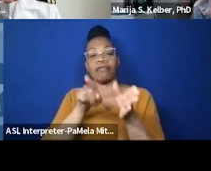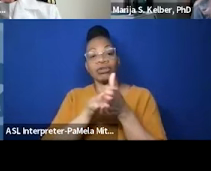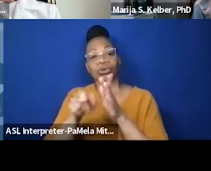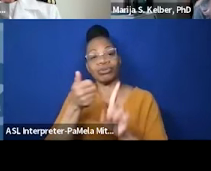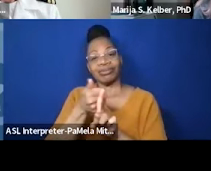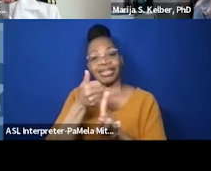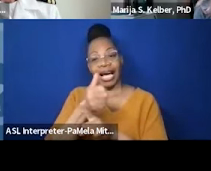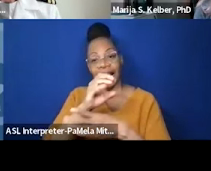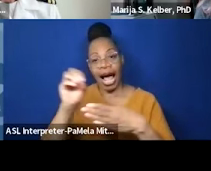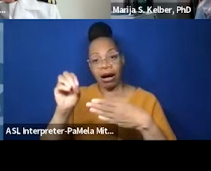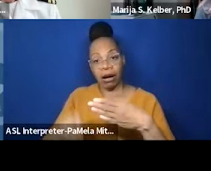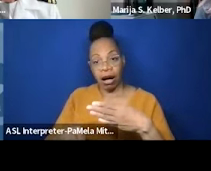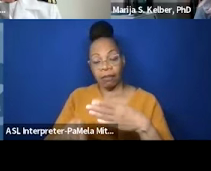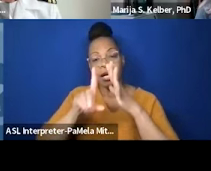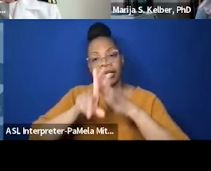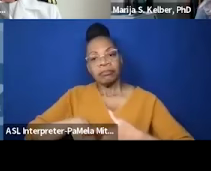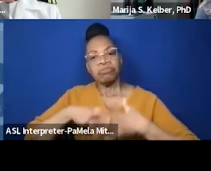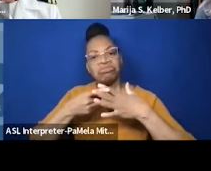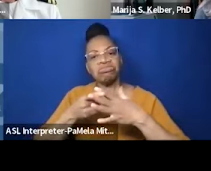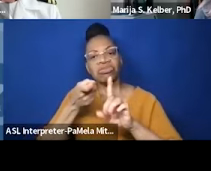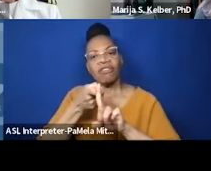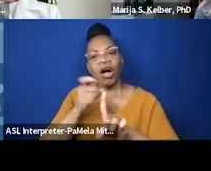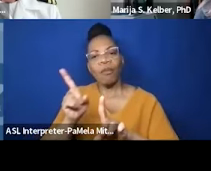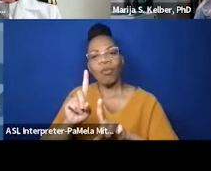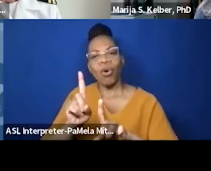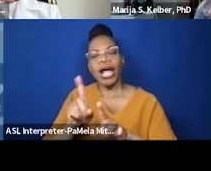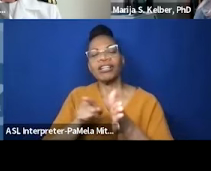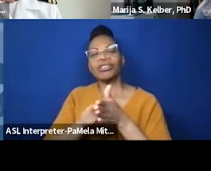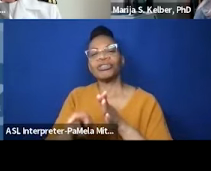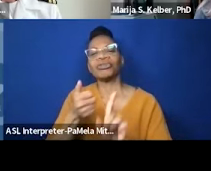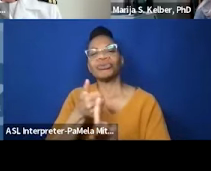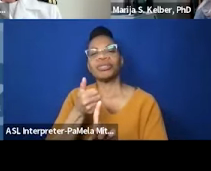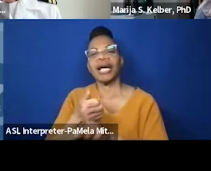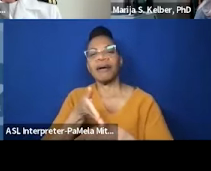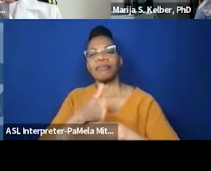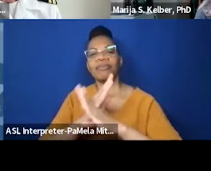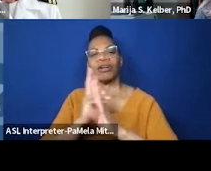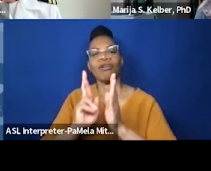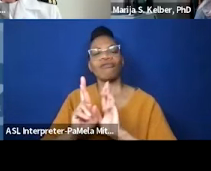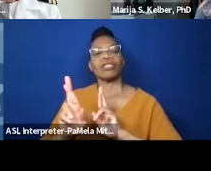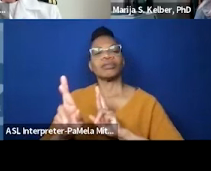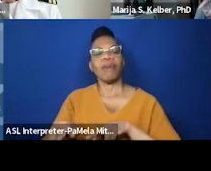And this originated from the Suicide Prevention and Response Independent Review Committee report